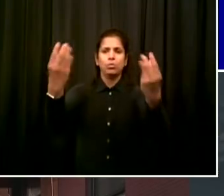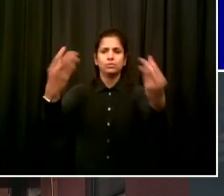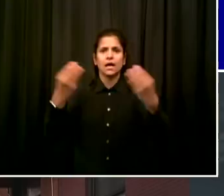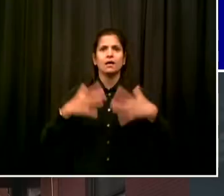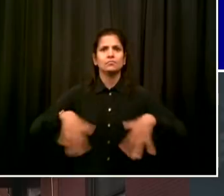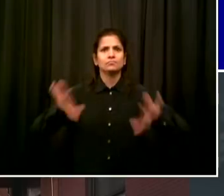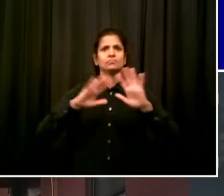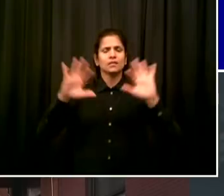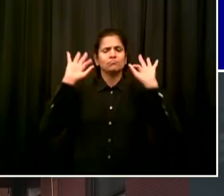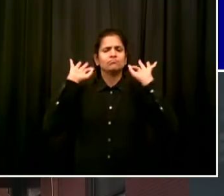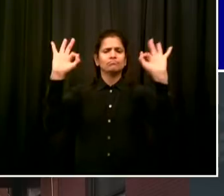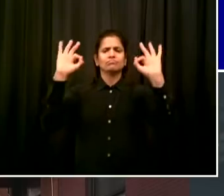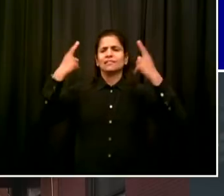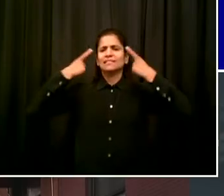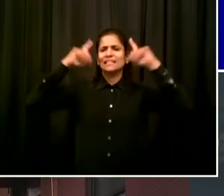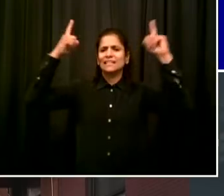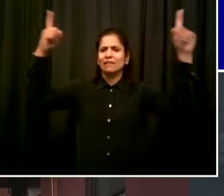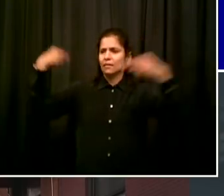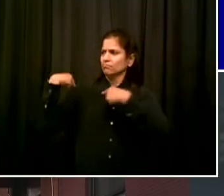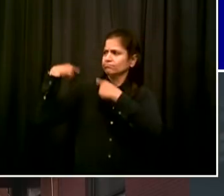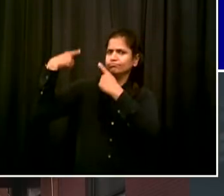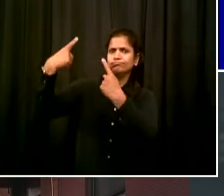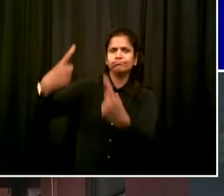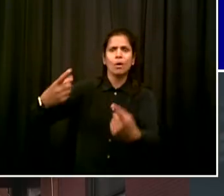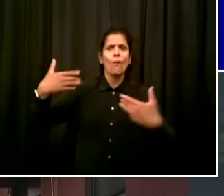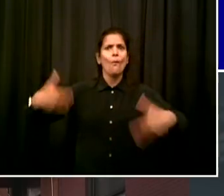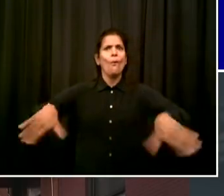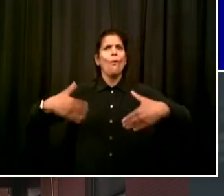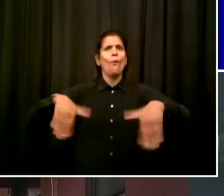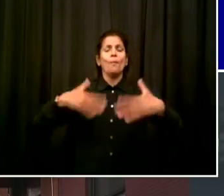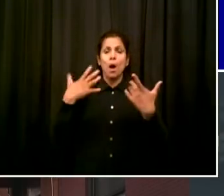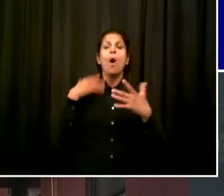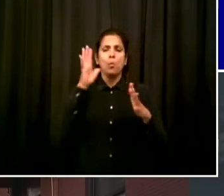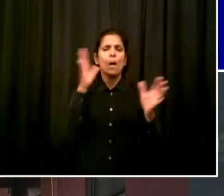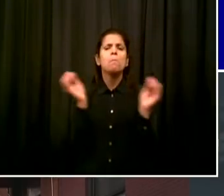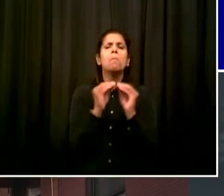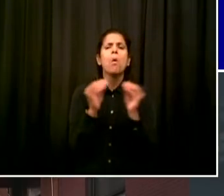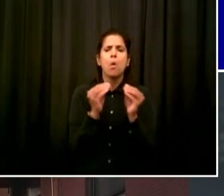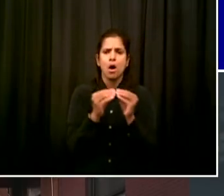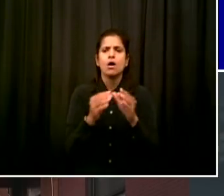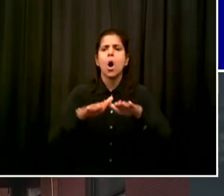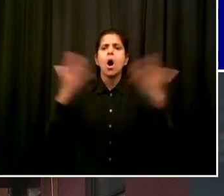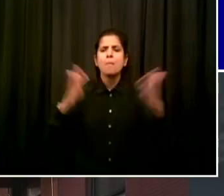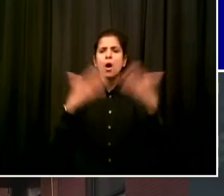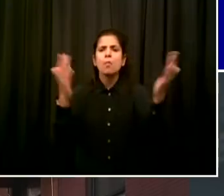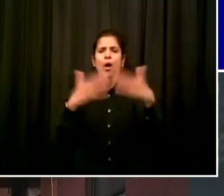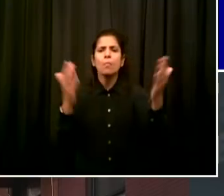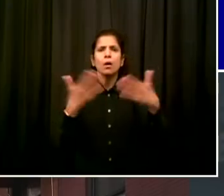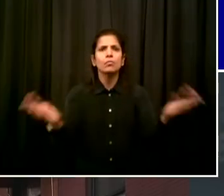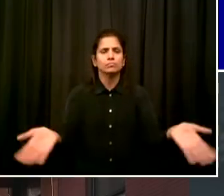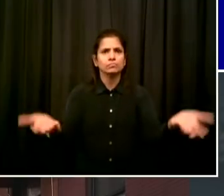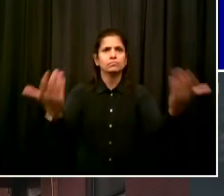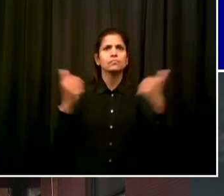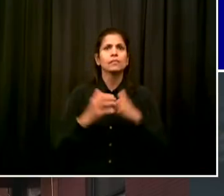PROGRAM HAS WORKED ON HAS BROUGHT BACK JOBS, IT IS BEEN SAFE AND